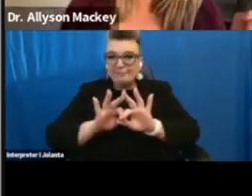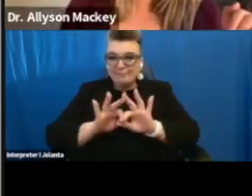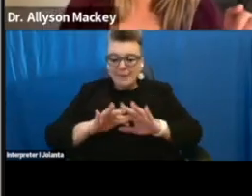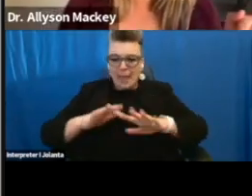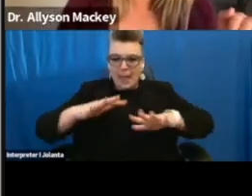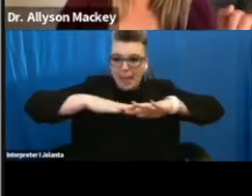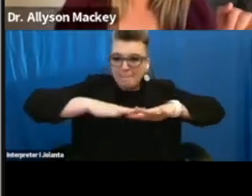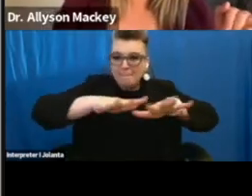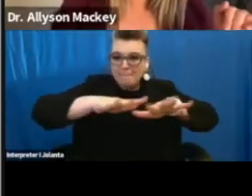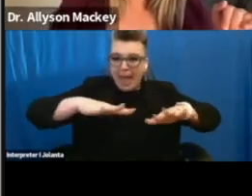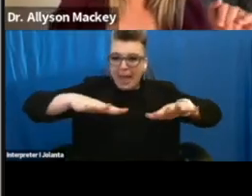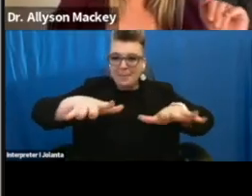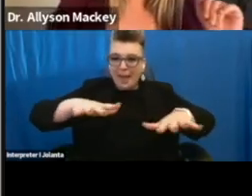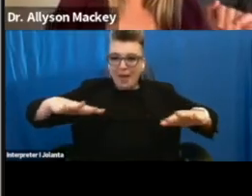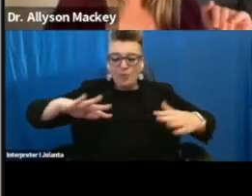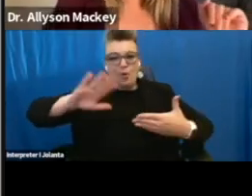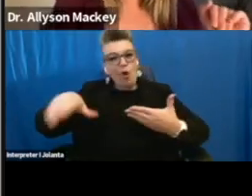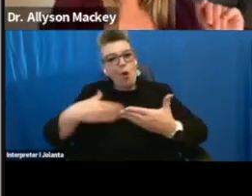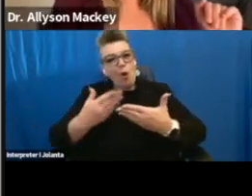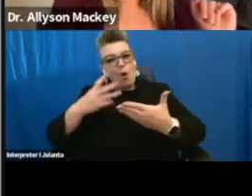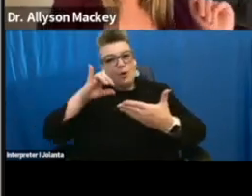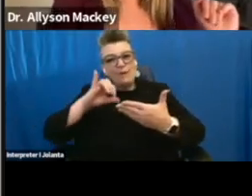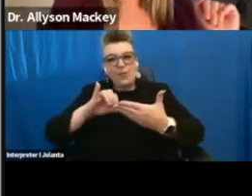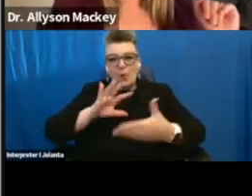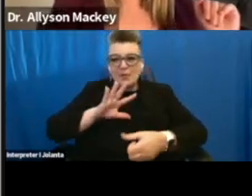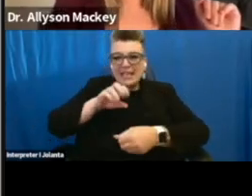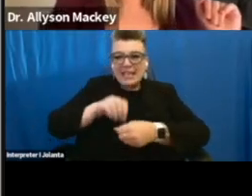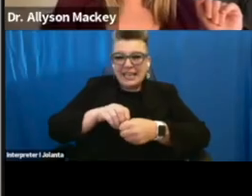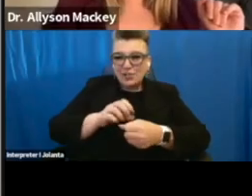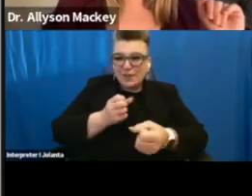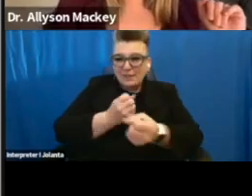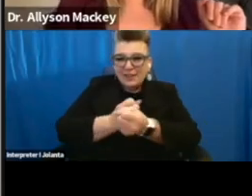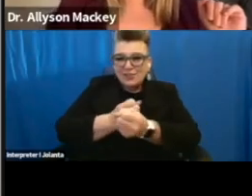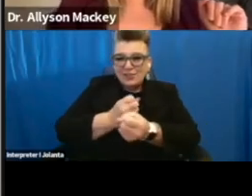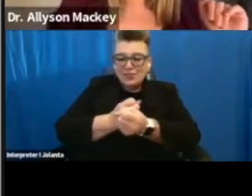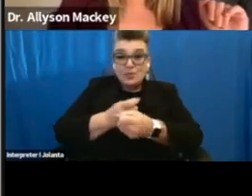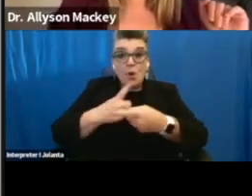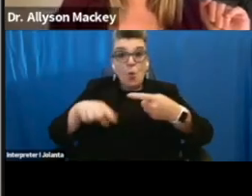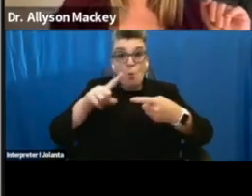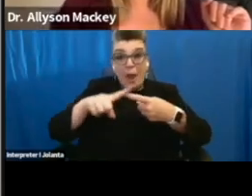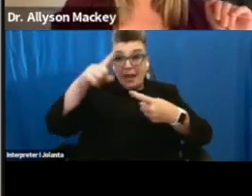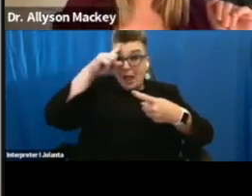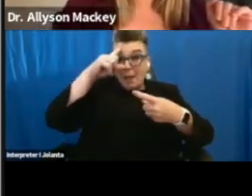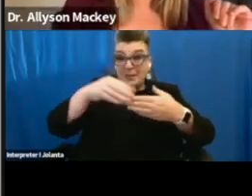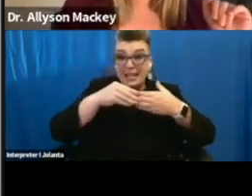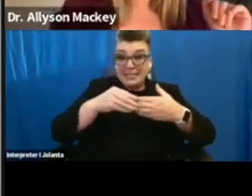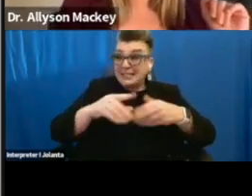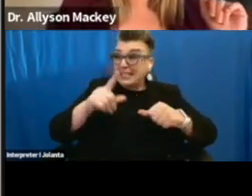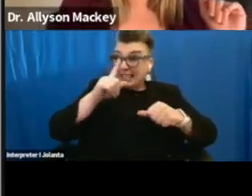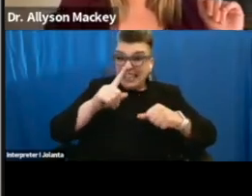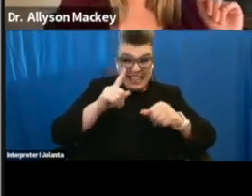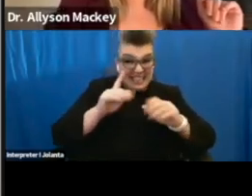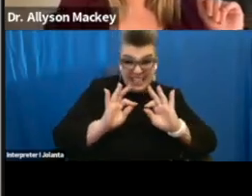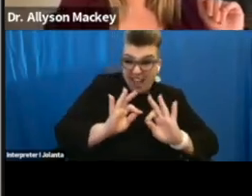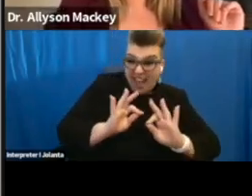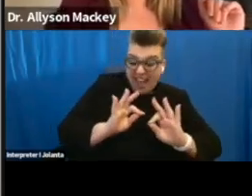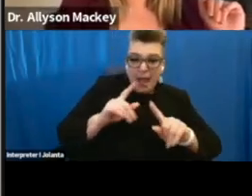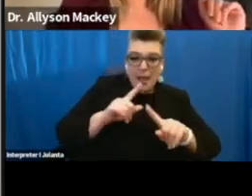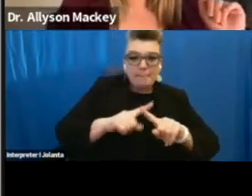can time interventions when plasticity is high but waning you wouldn't want to intervene here